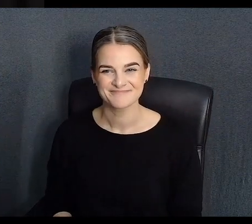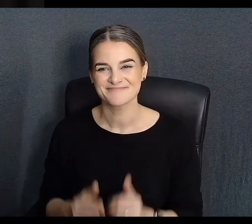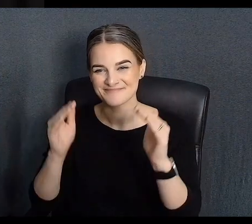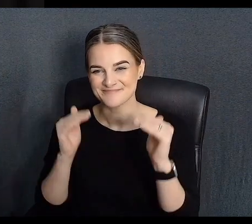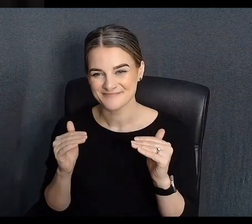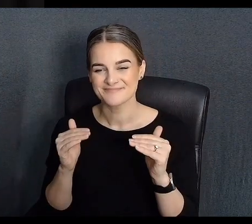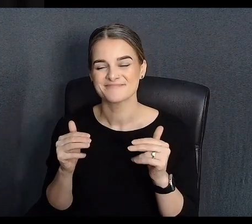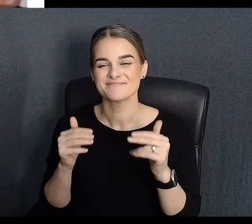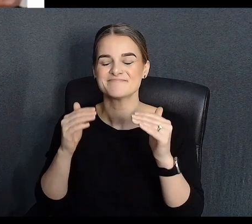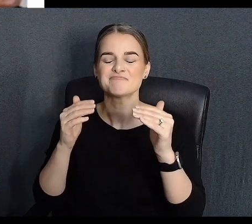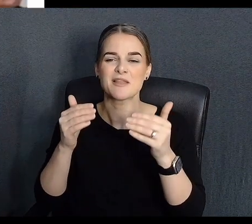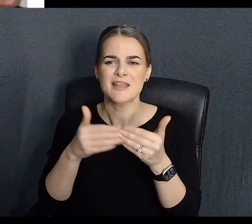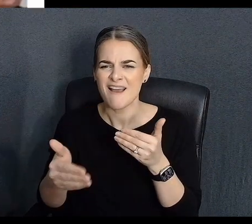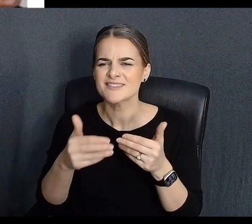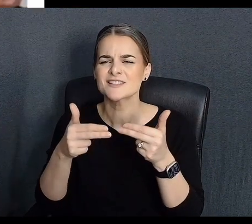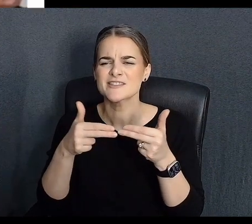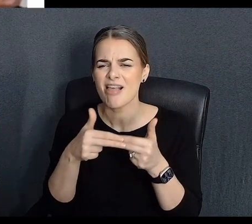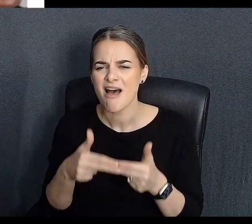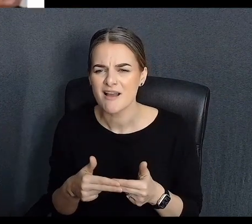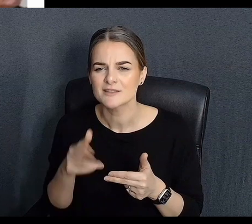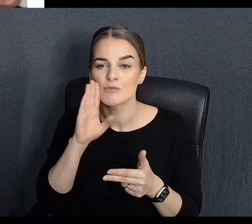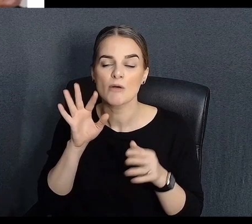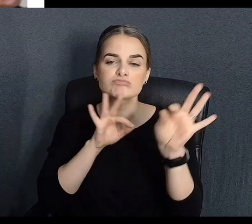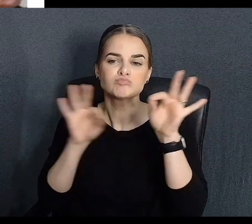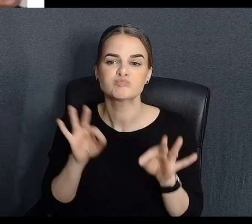are going to focus more in depth on that SLP,